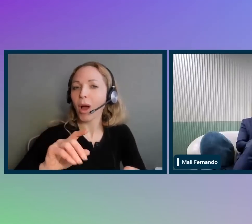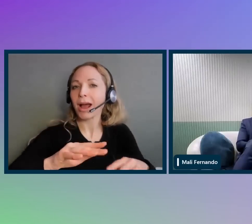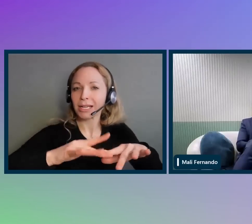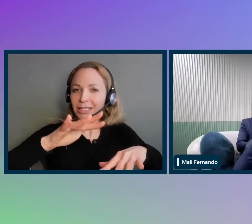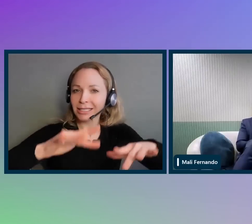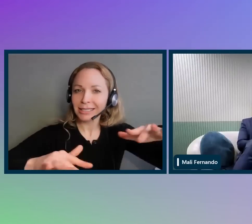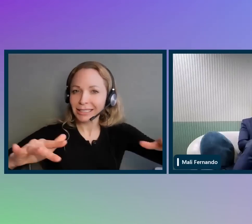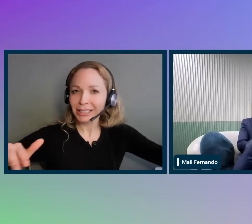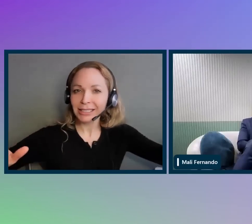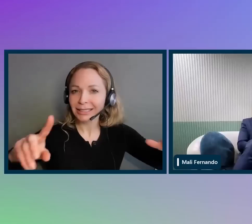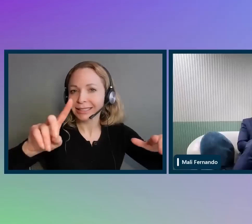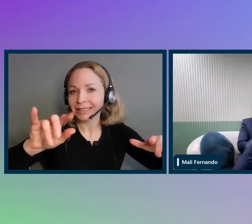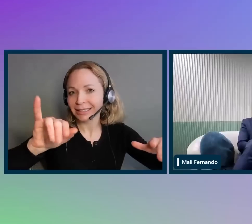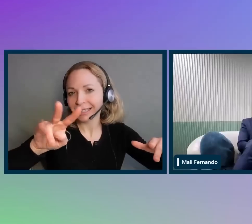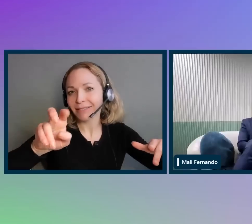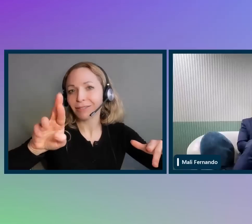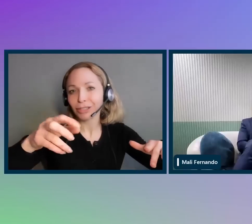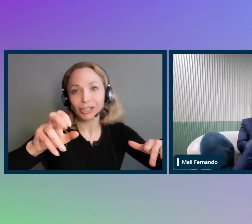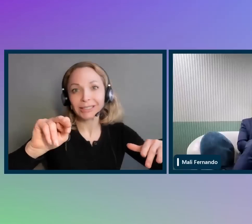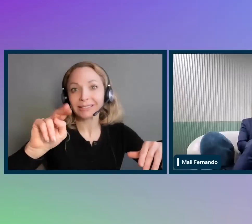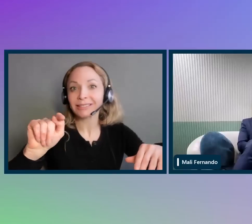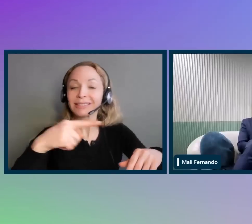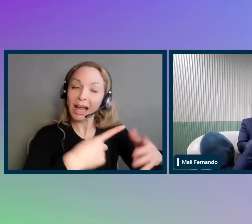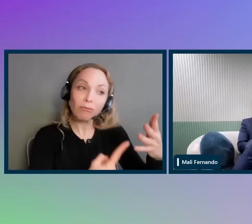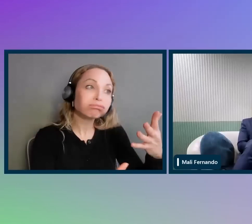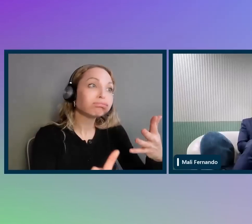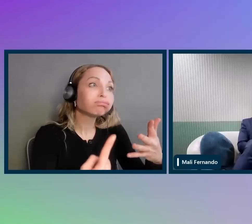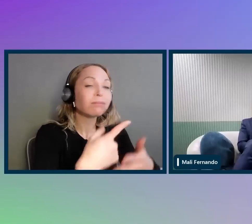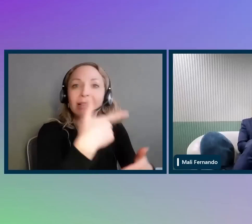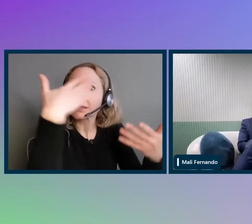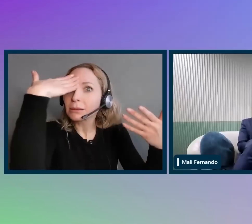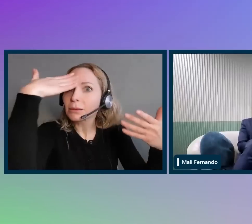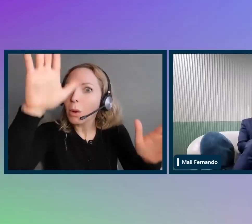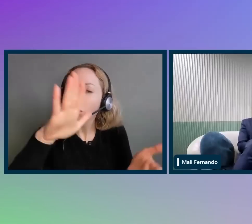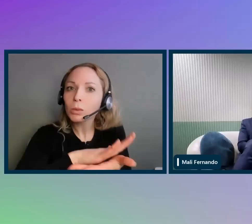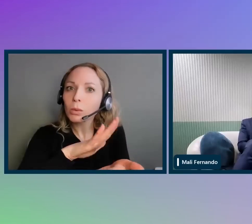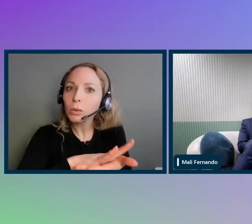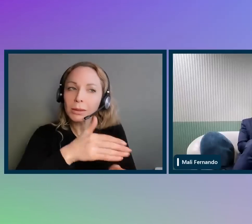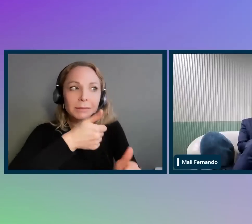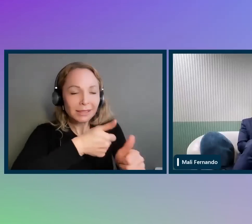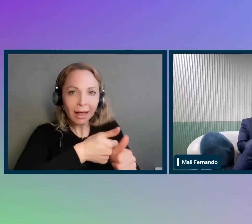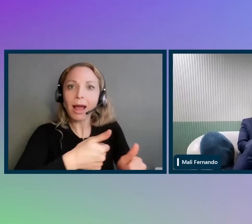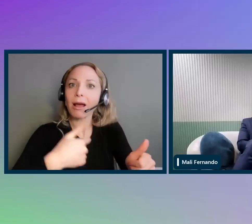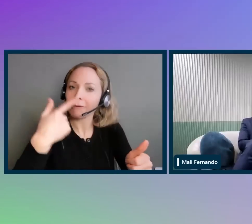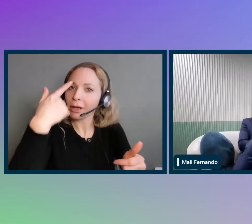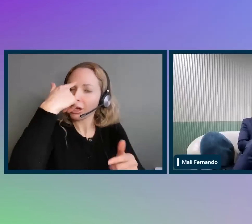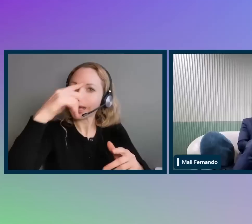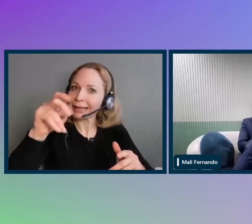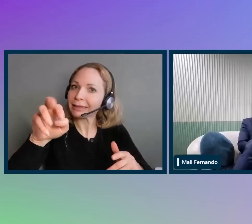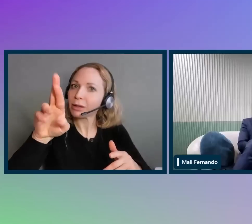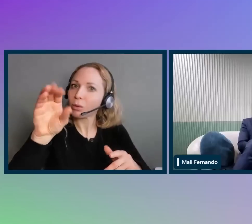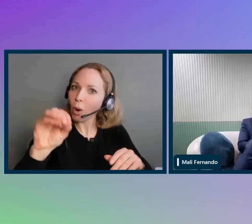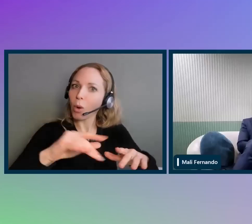And as a result academia didn't really help them. They've struggled with academia